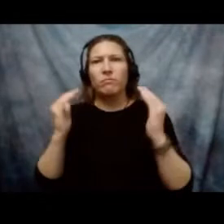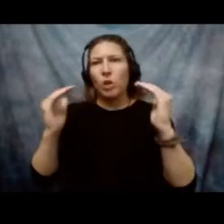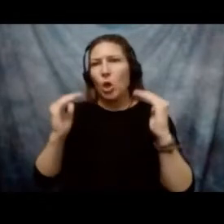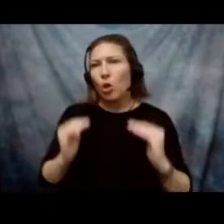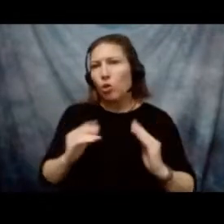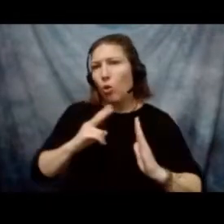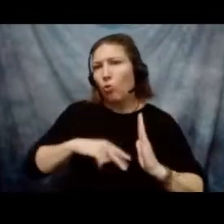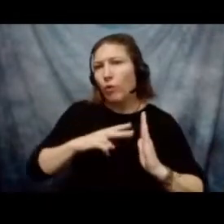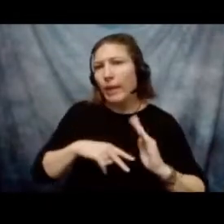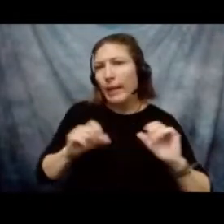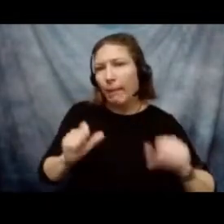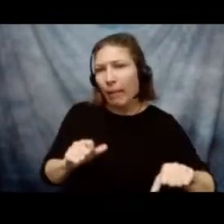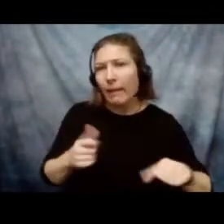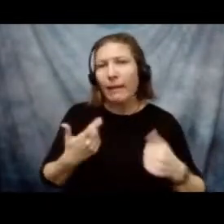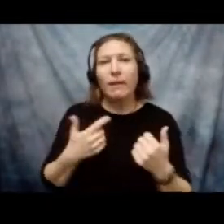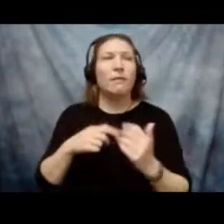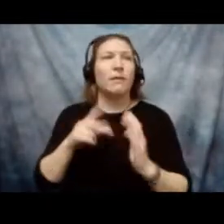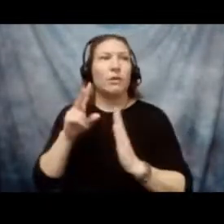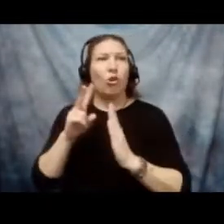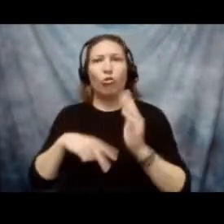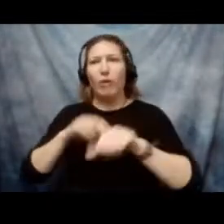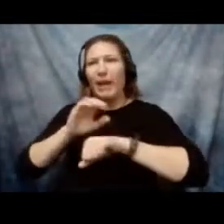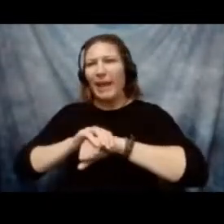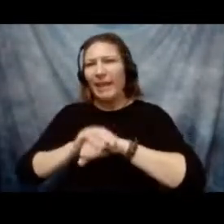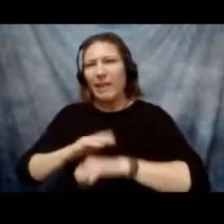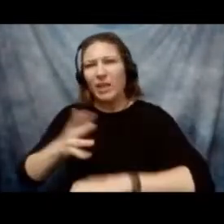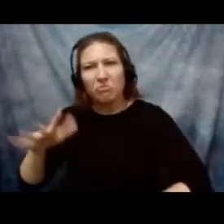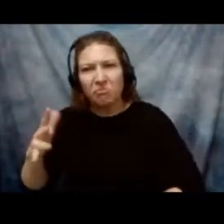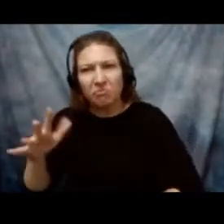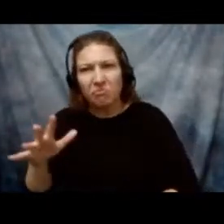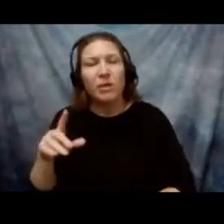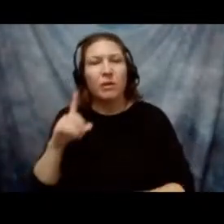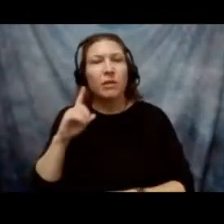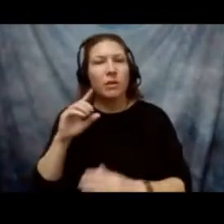well so i found it very helpful for my english language users or english foreign language users